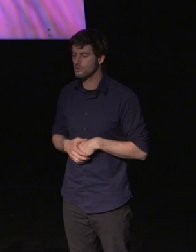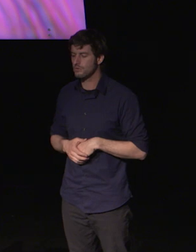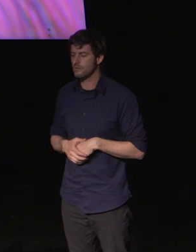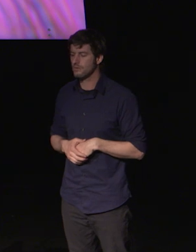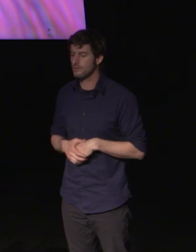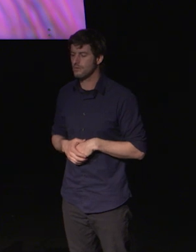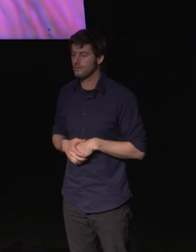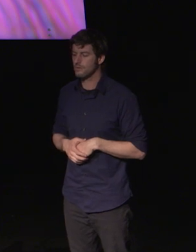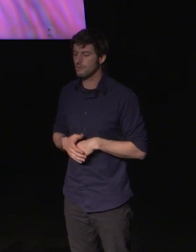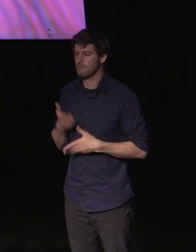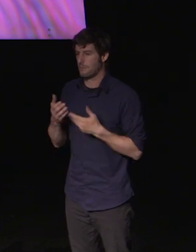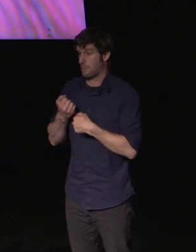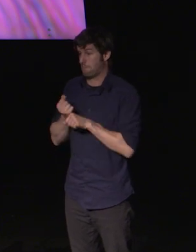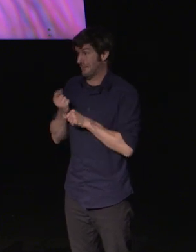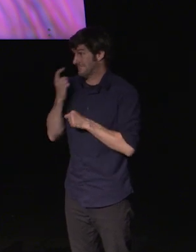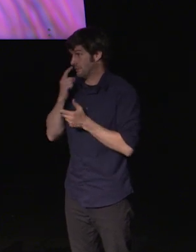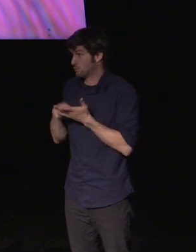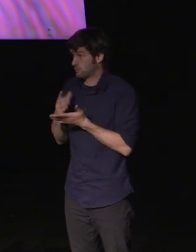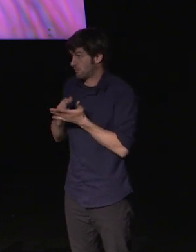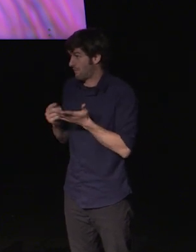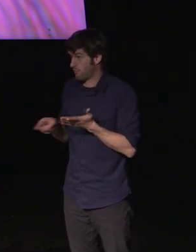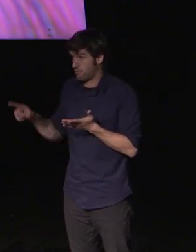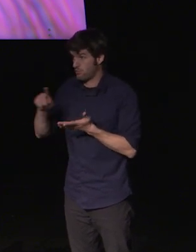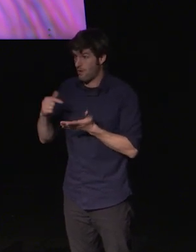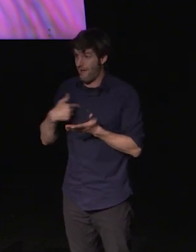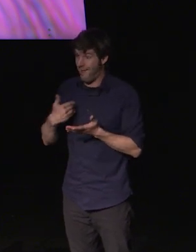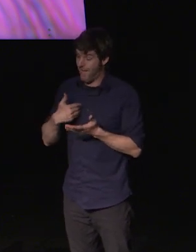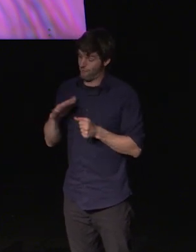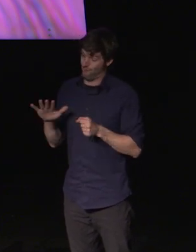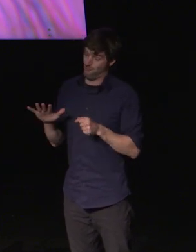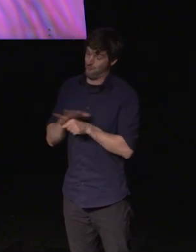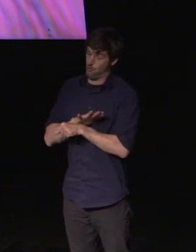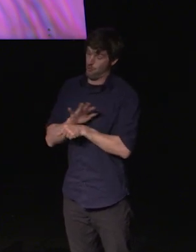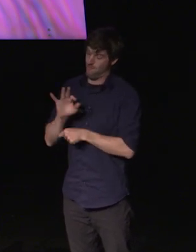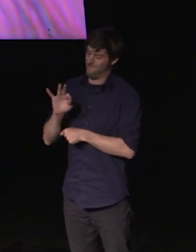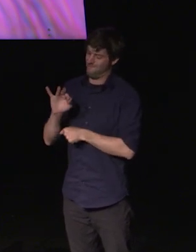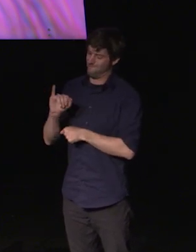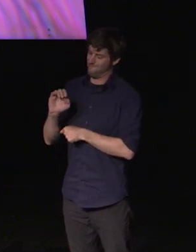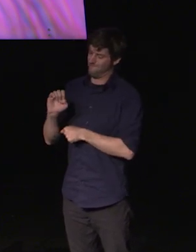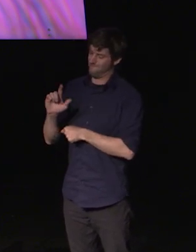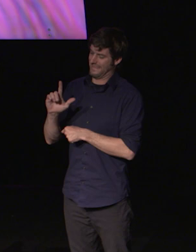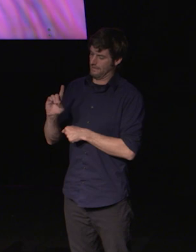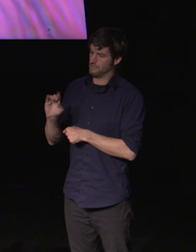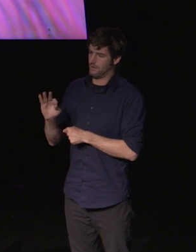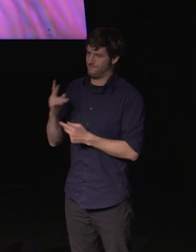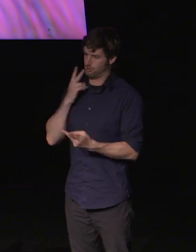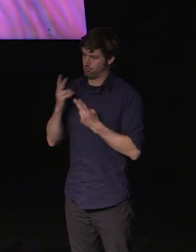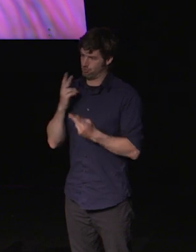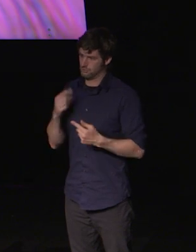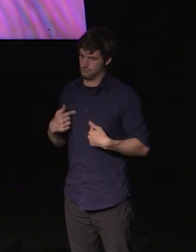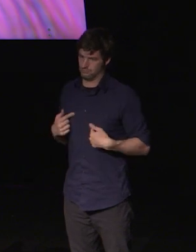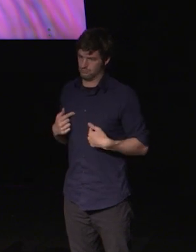Maybe this will make sense to some of you. I have full field of vision, so that's something that low vision people deal with. It's, it's...